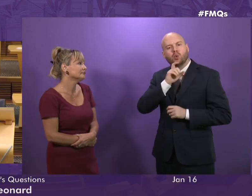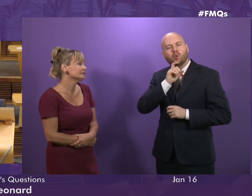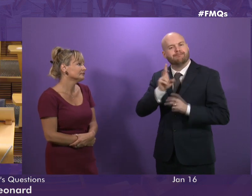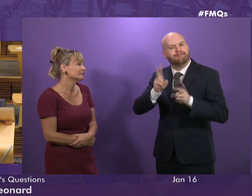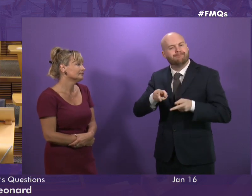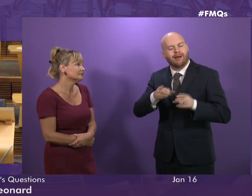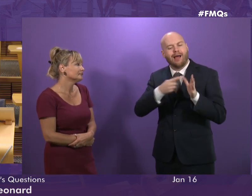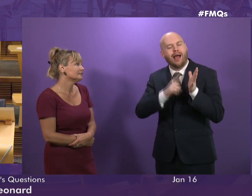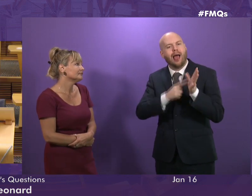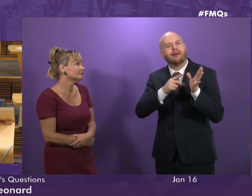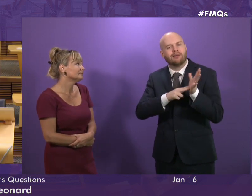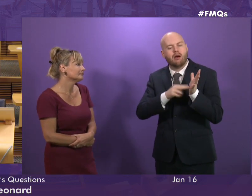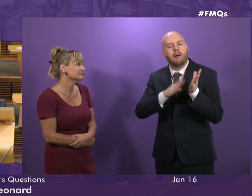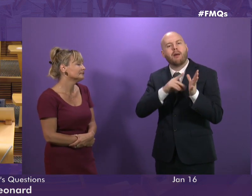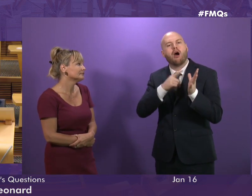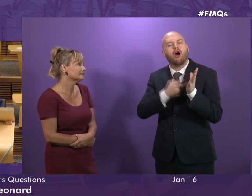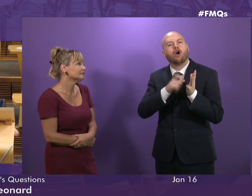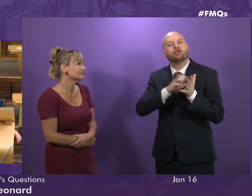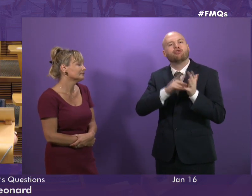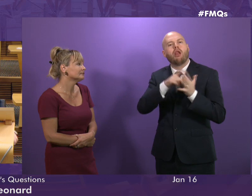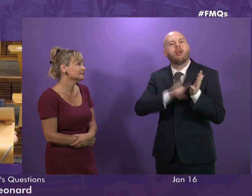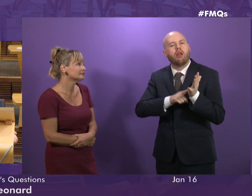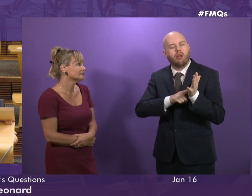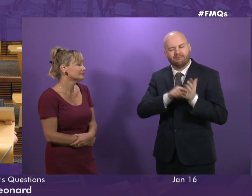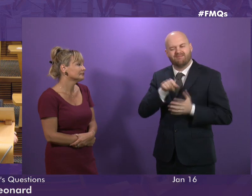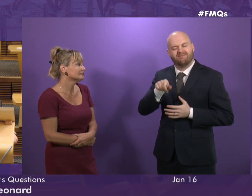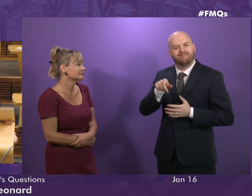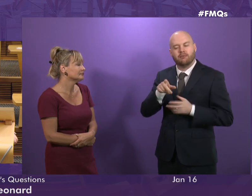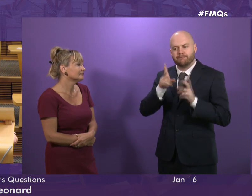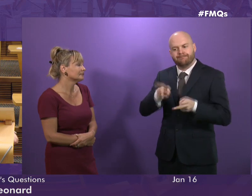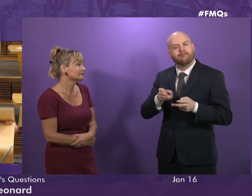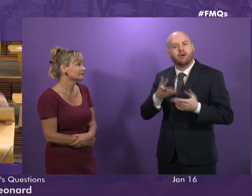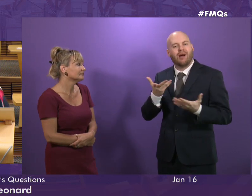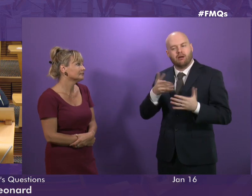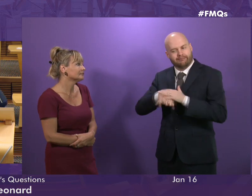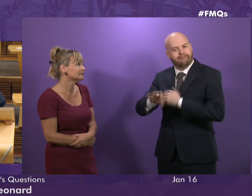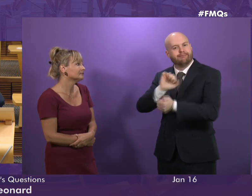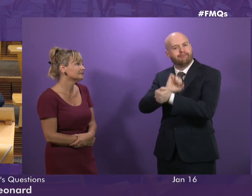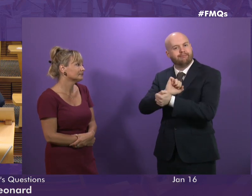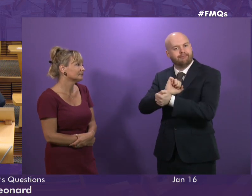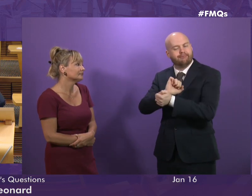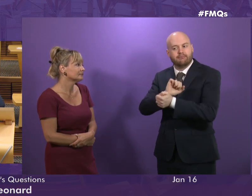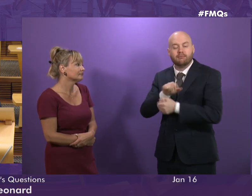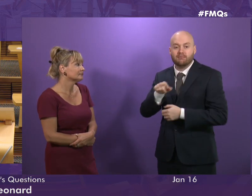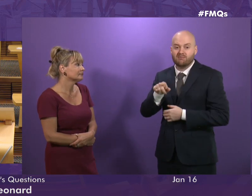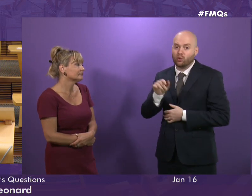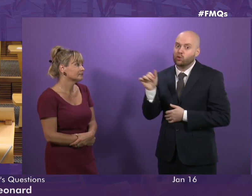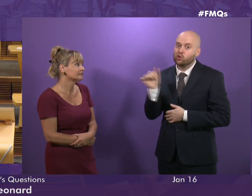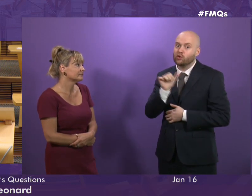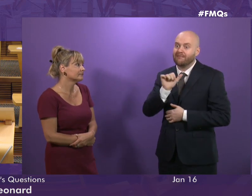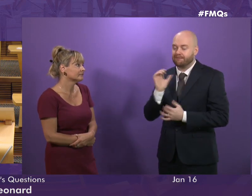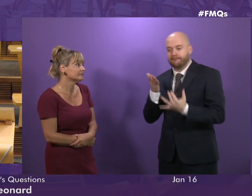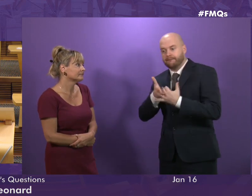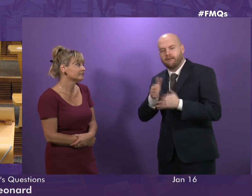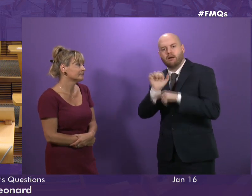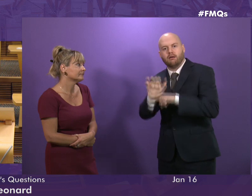death in custody was “entirely preventable”. A fortnight ago, we learned that Allan’s